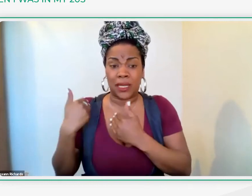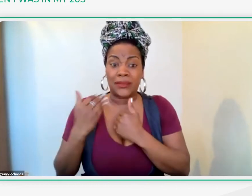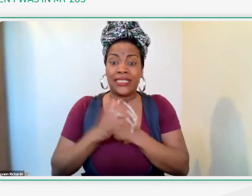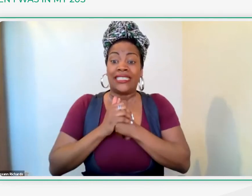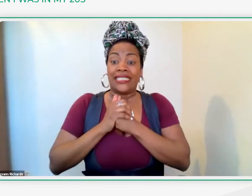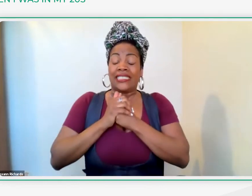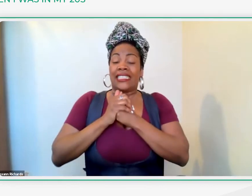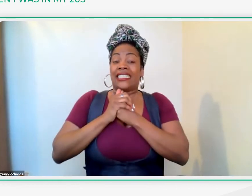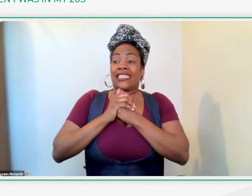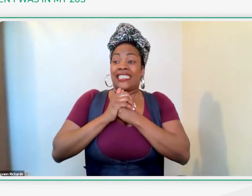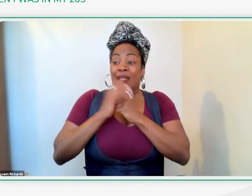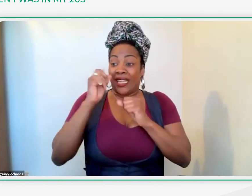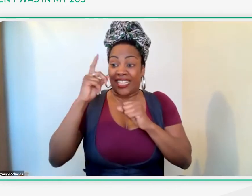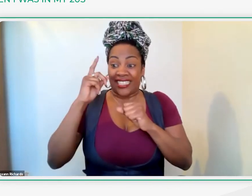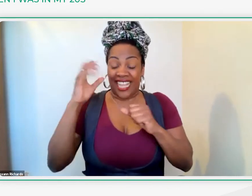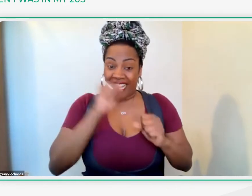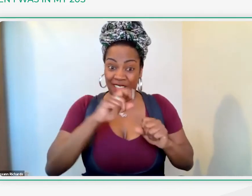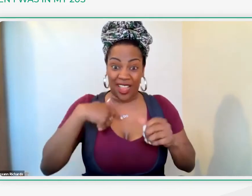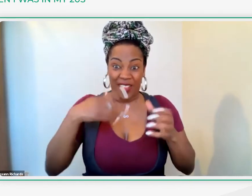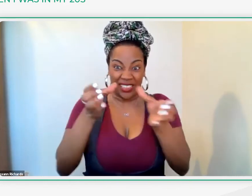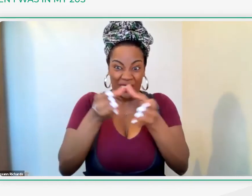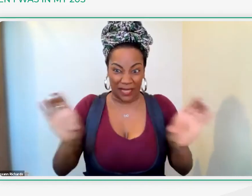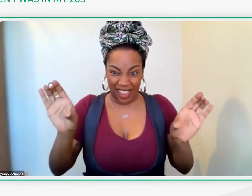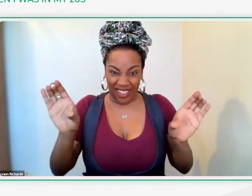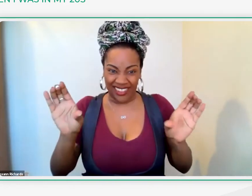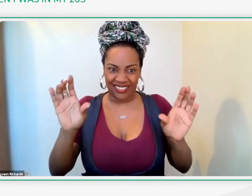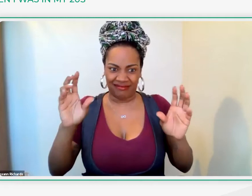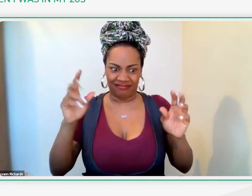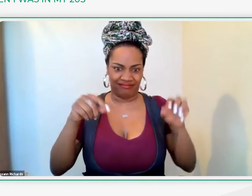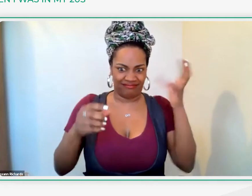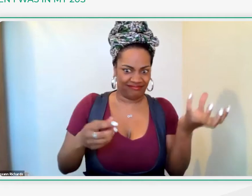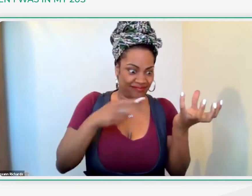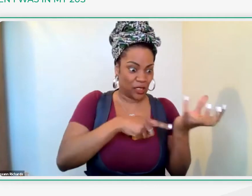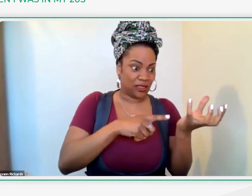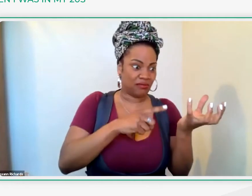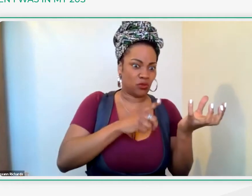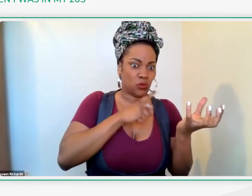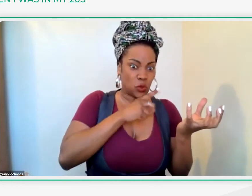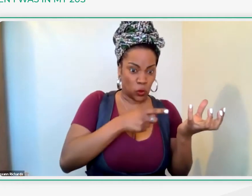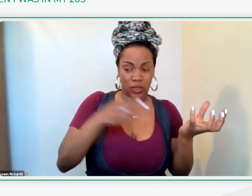It'll help their financial abilities. Okay, so we're kind of split.